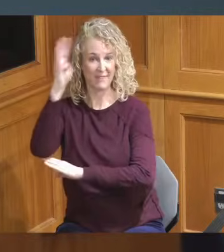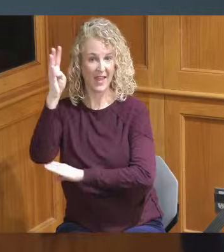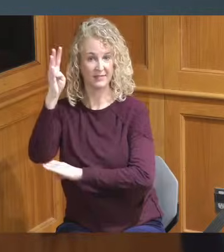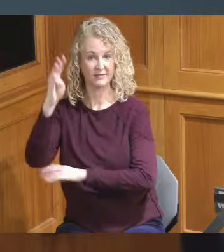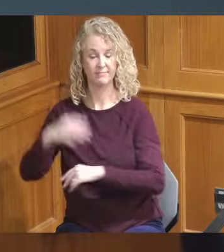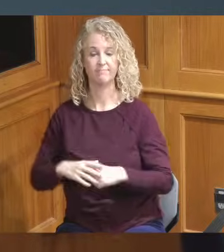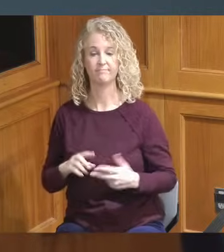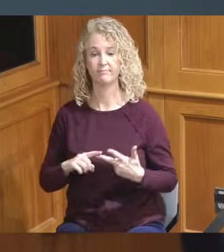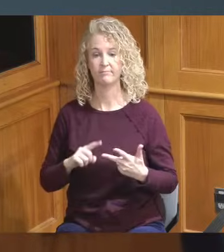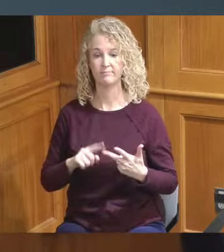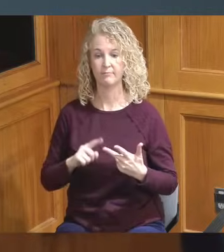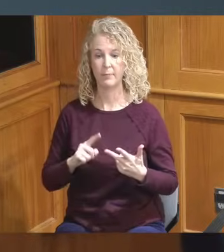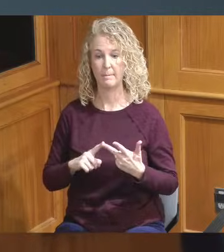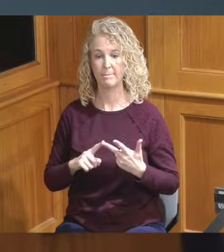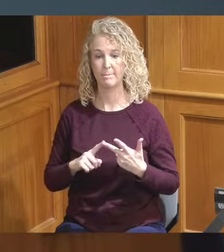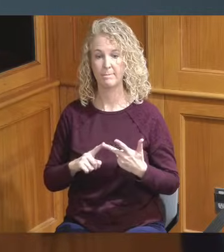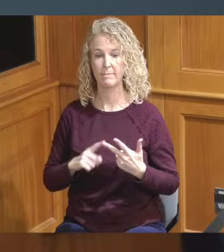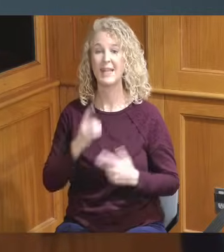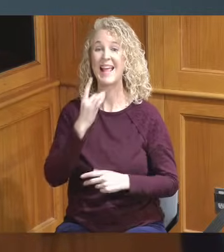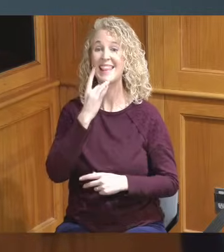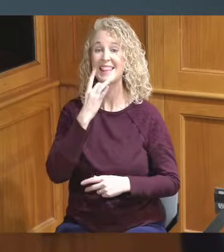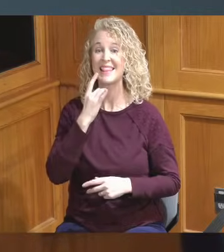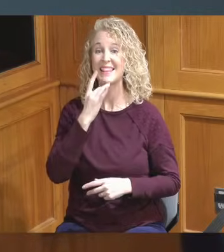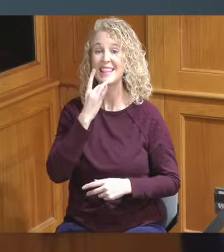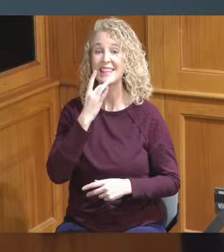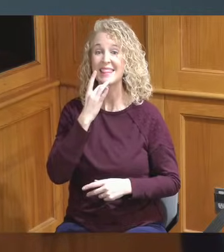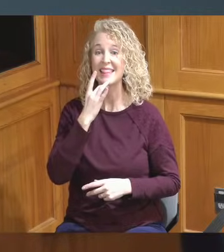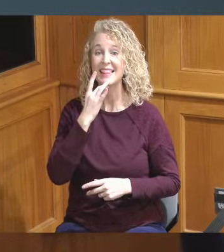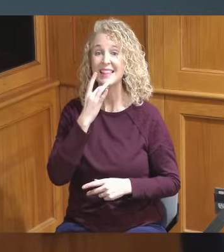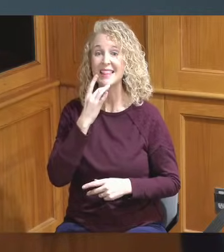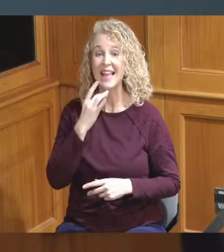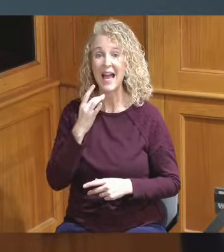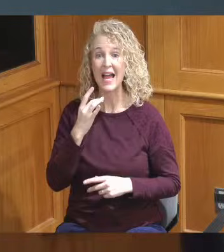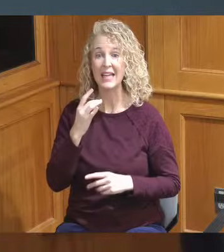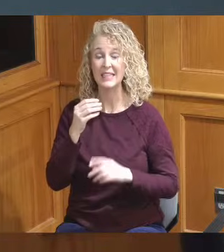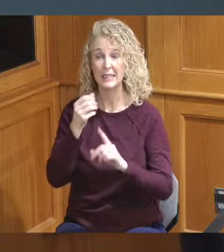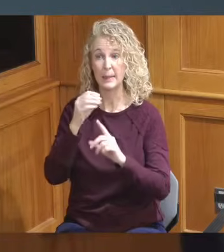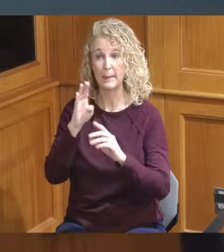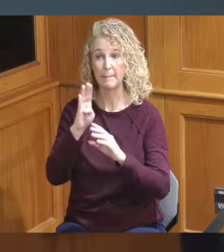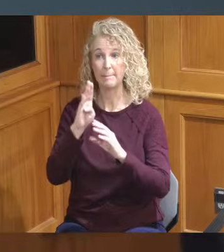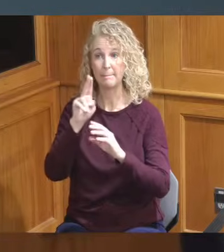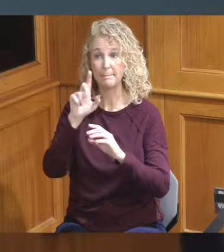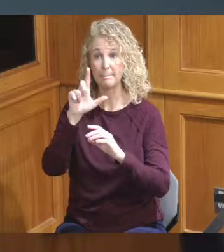about the filaments in the light bulbs way way before Edison. So, it makes you think about it.